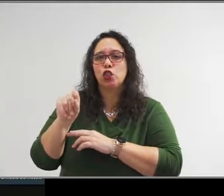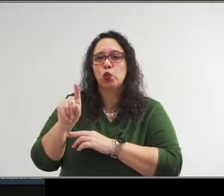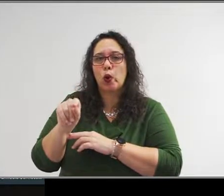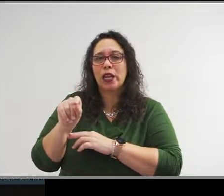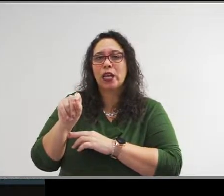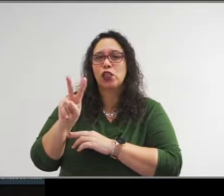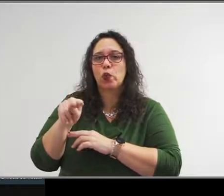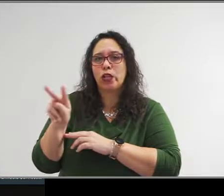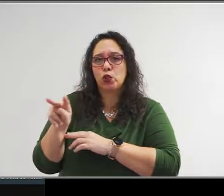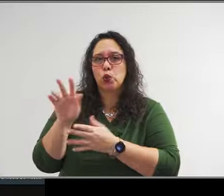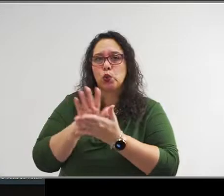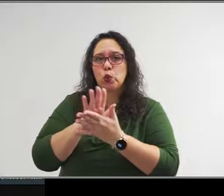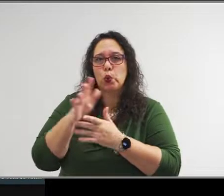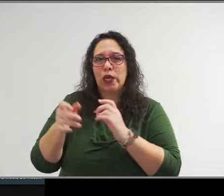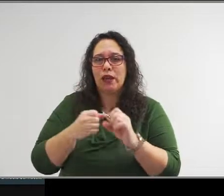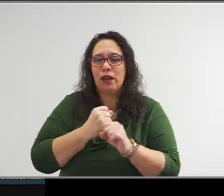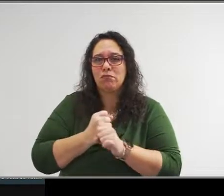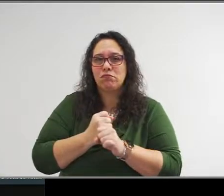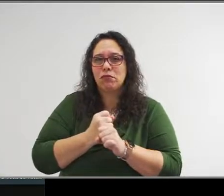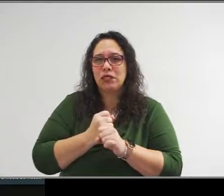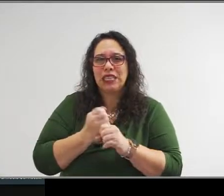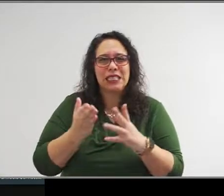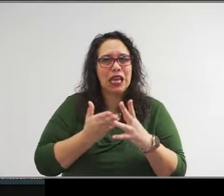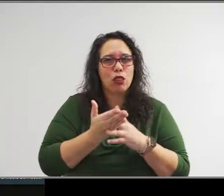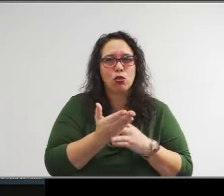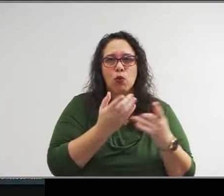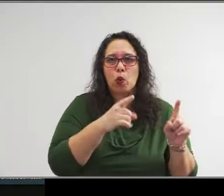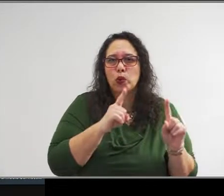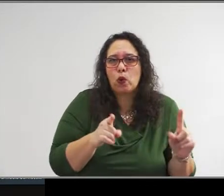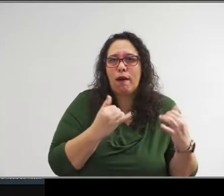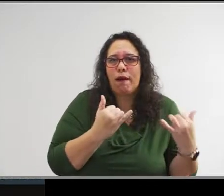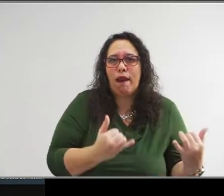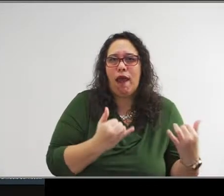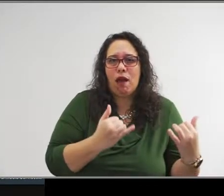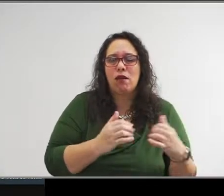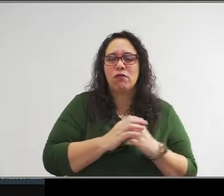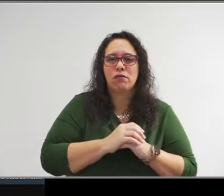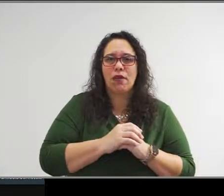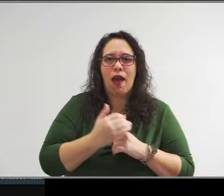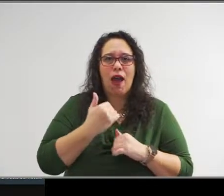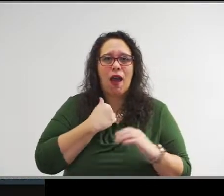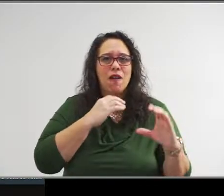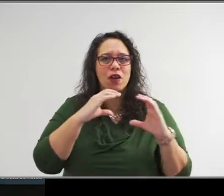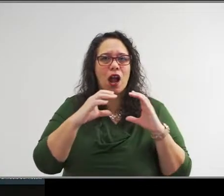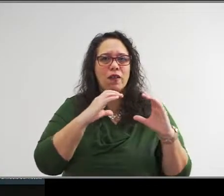and let's get through with what we're going through now. Have conversations with real teachers,